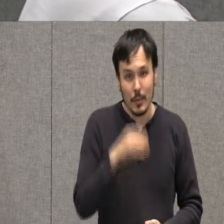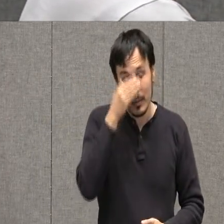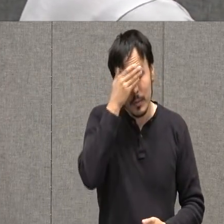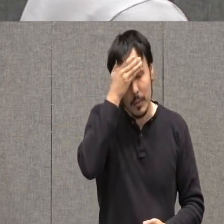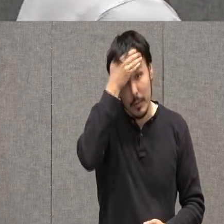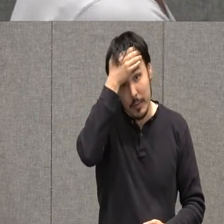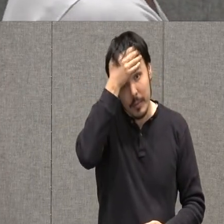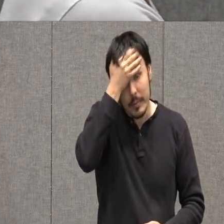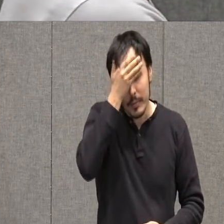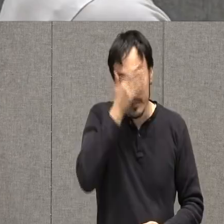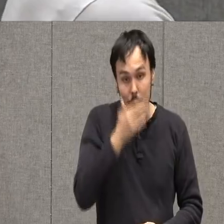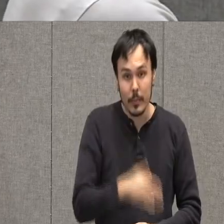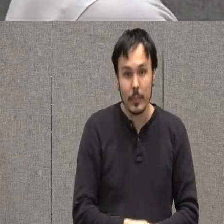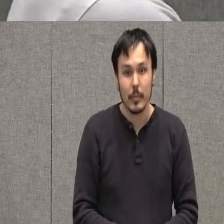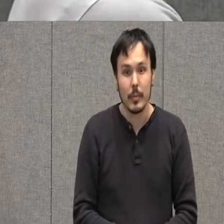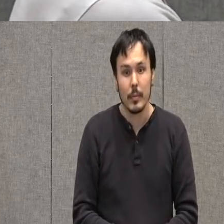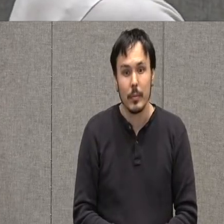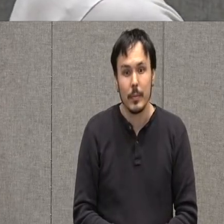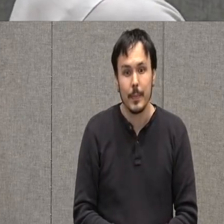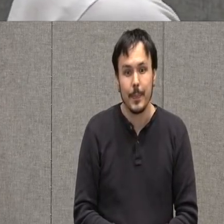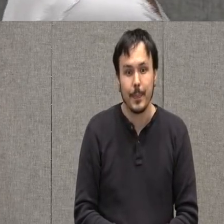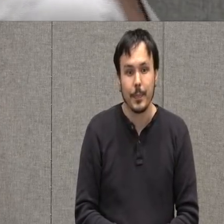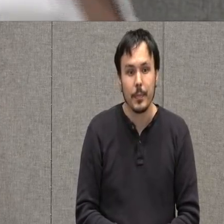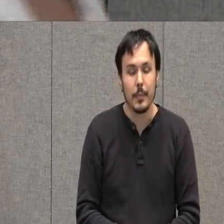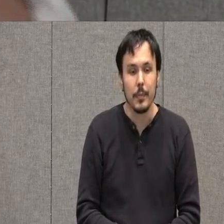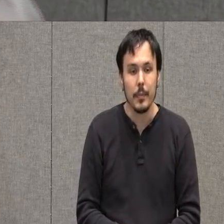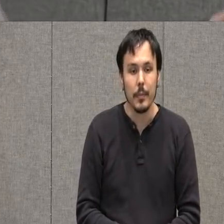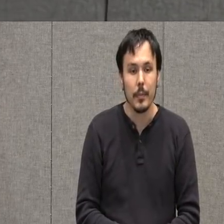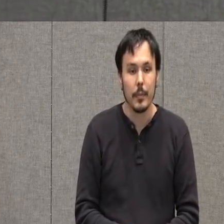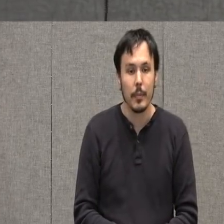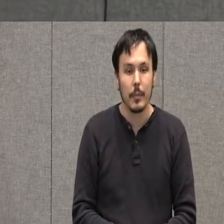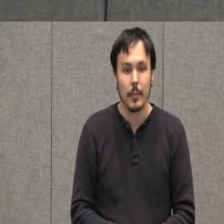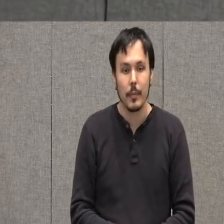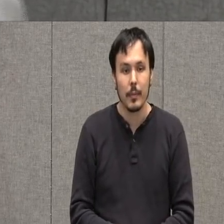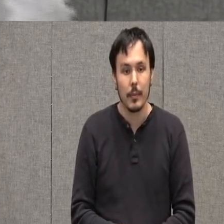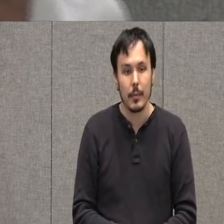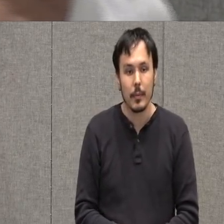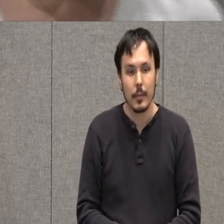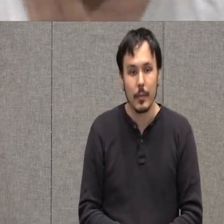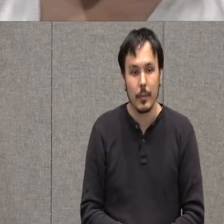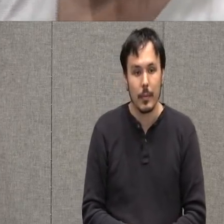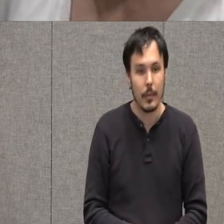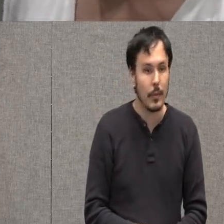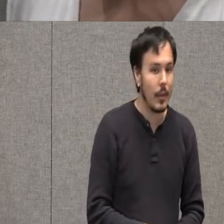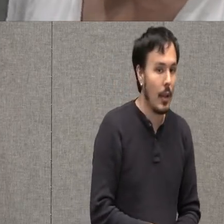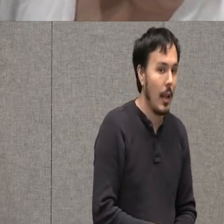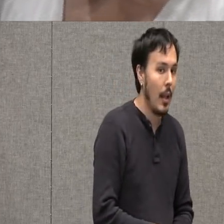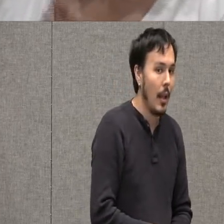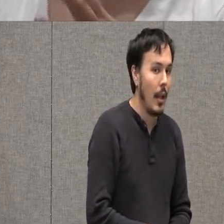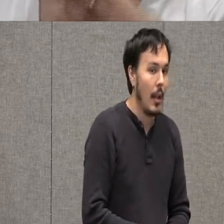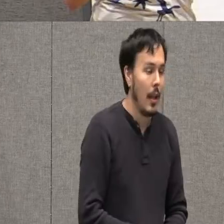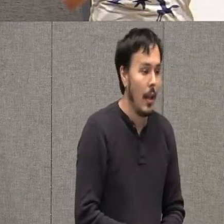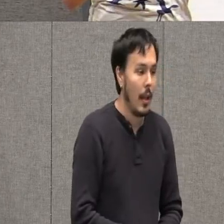[Ley] So if we shave our heads, we have a little bit more of an egg shape. Yeah, if you were drawing a shaved head,